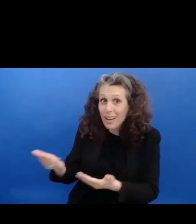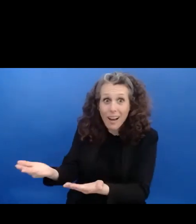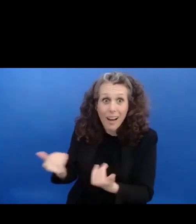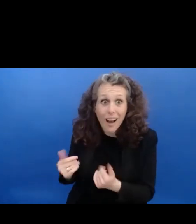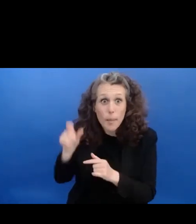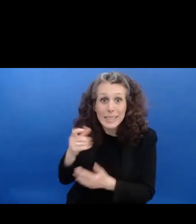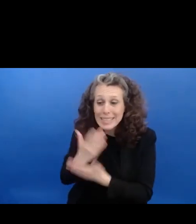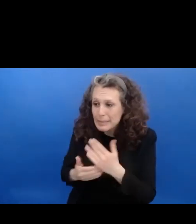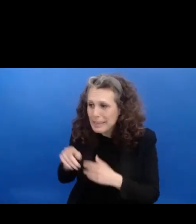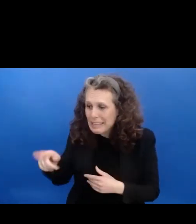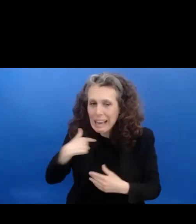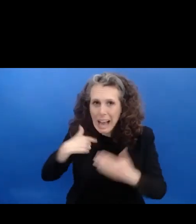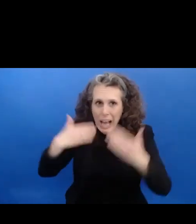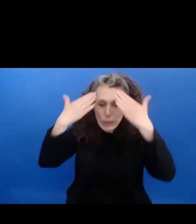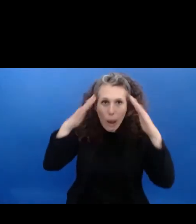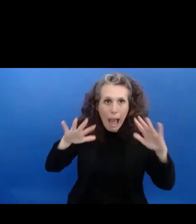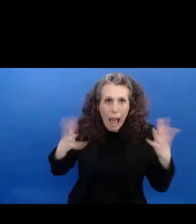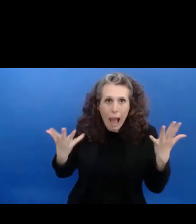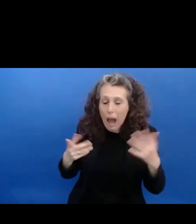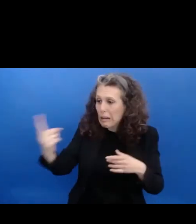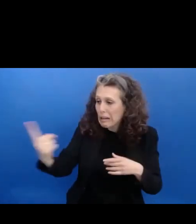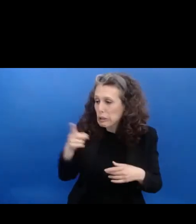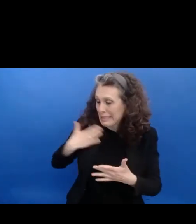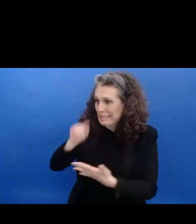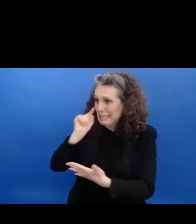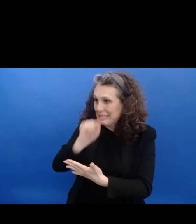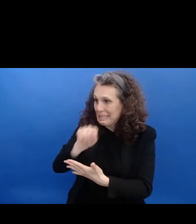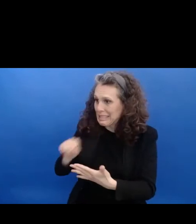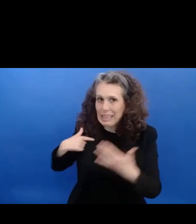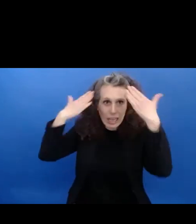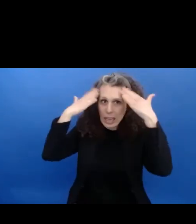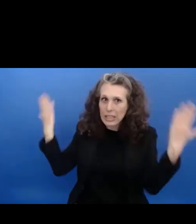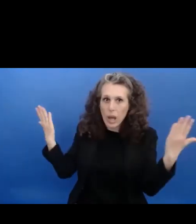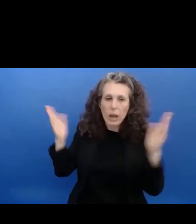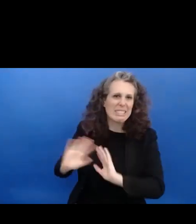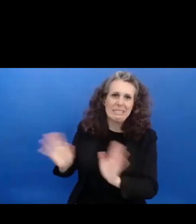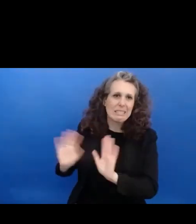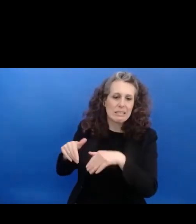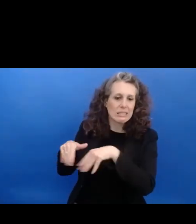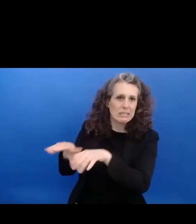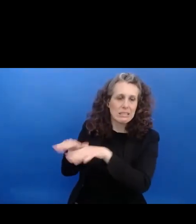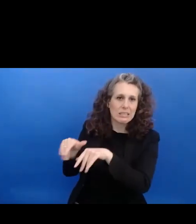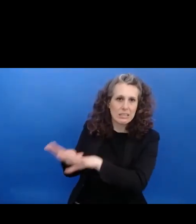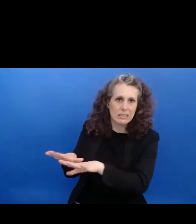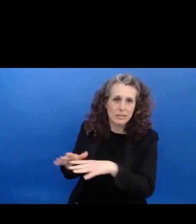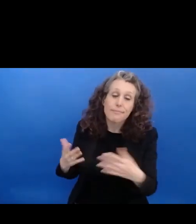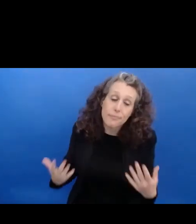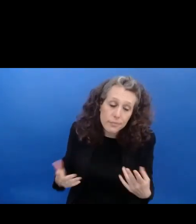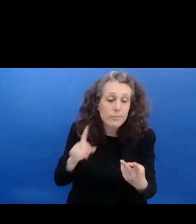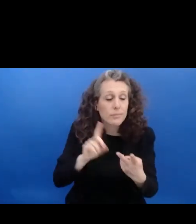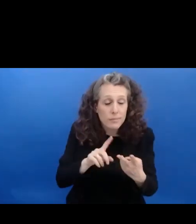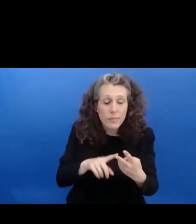disabilities in the workplace or they feel that it is more expensive to hire people with disabilities